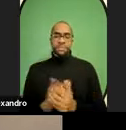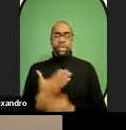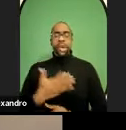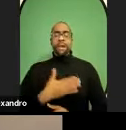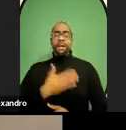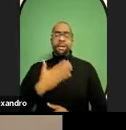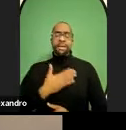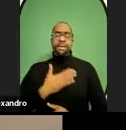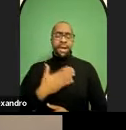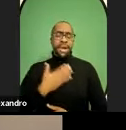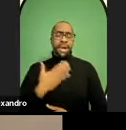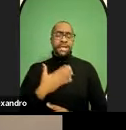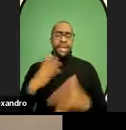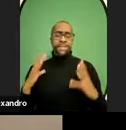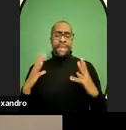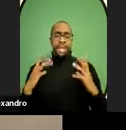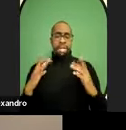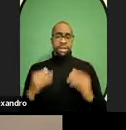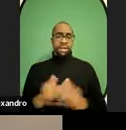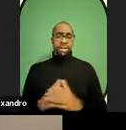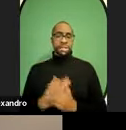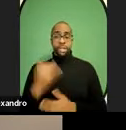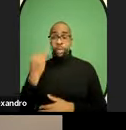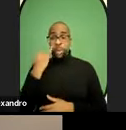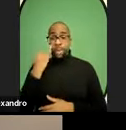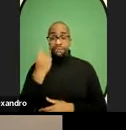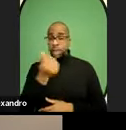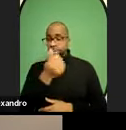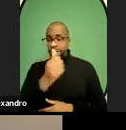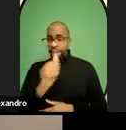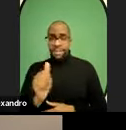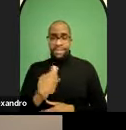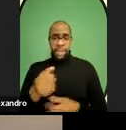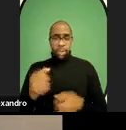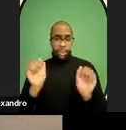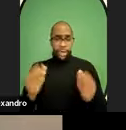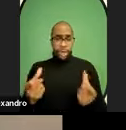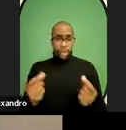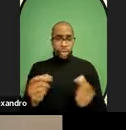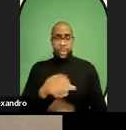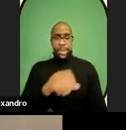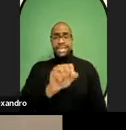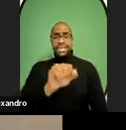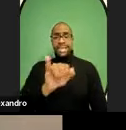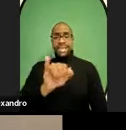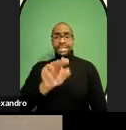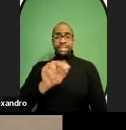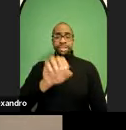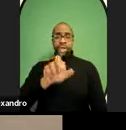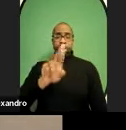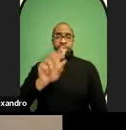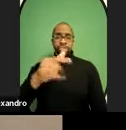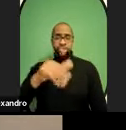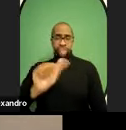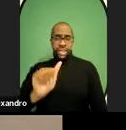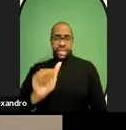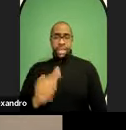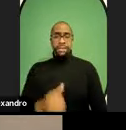all of you, the best of health and the best of the holidays. ahead of ahead of us. And please ahead of us. And please, if there's anything that we can do for you at synergy at the parents center please reach out